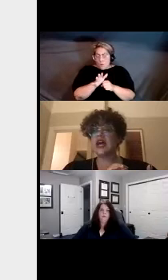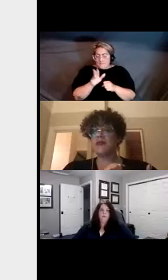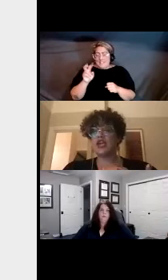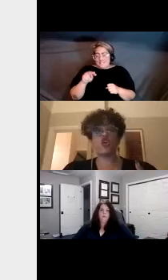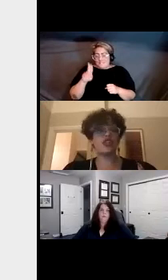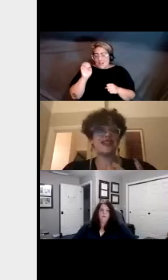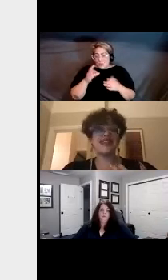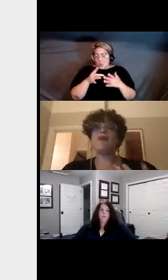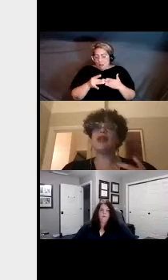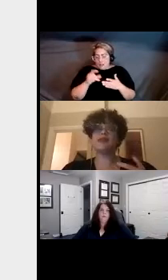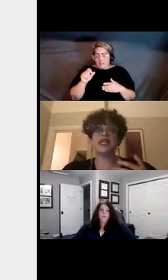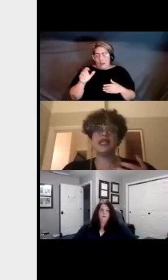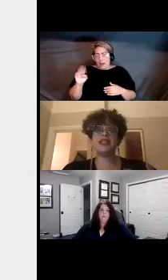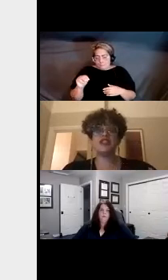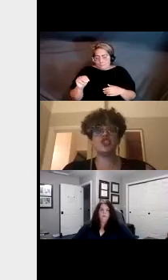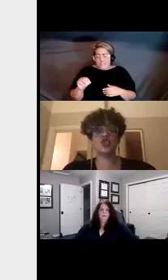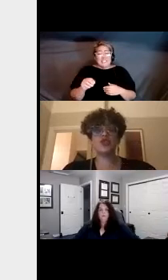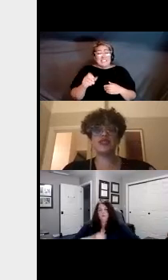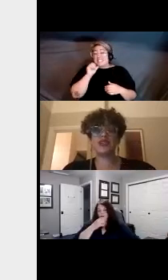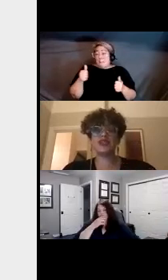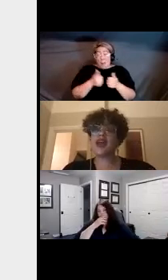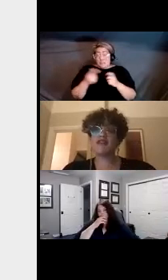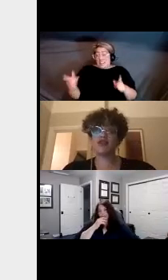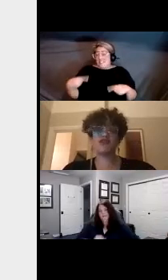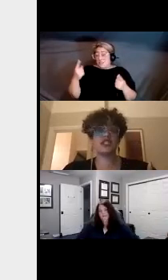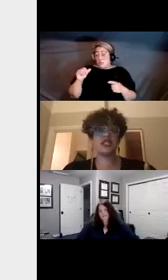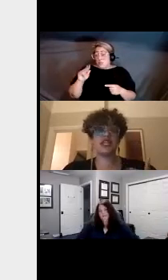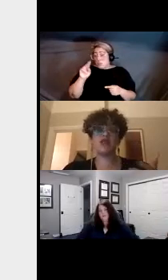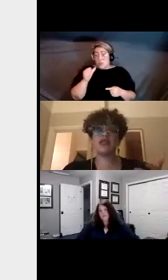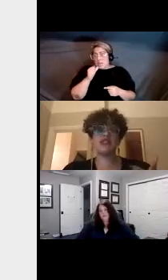. It has not been updated since June so does not have the most recent